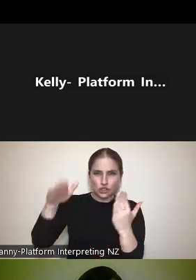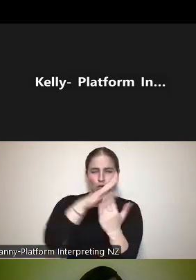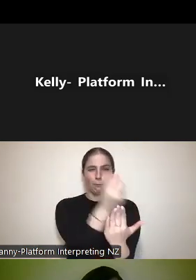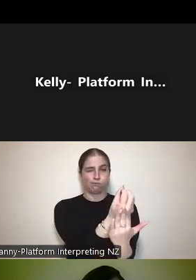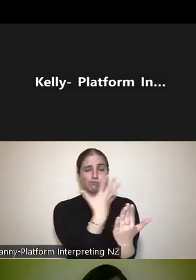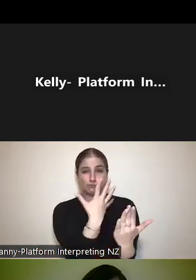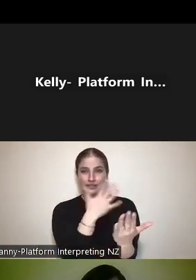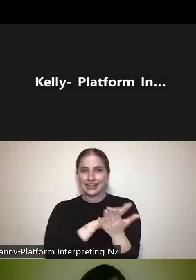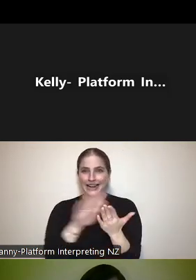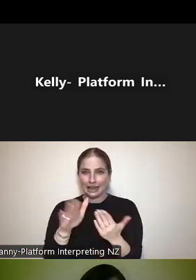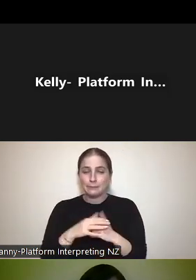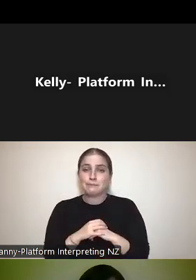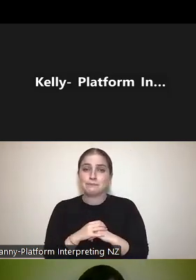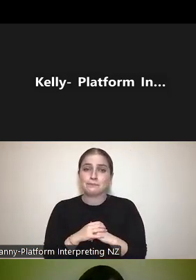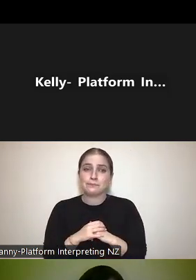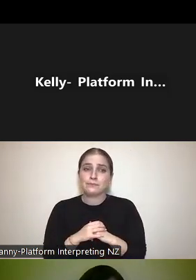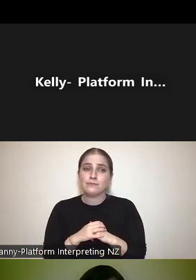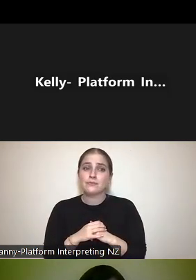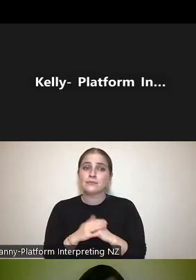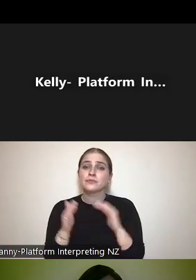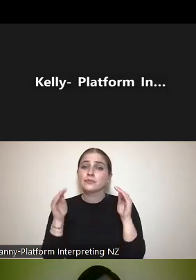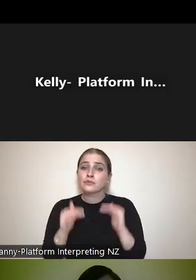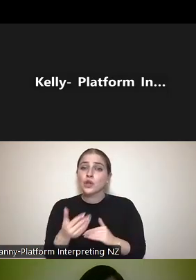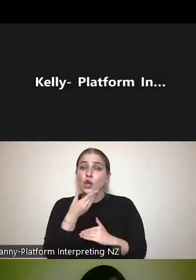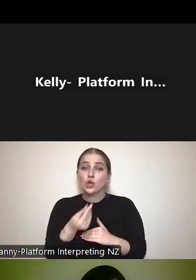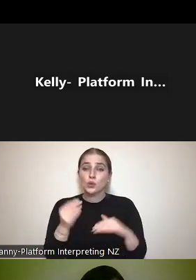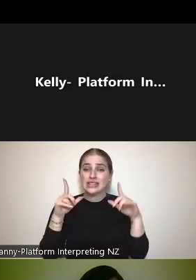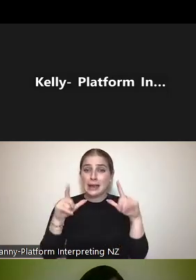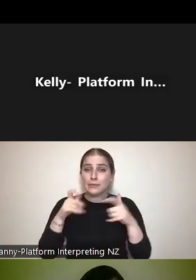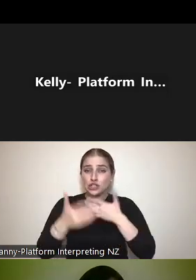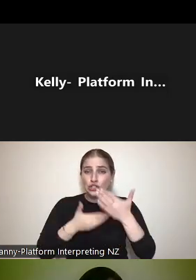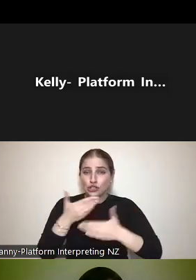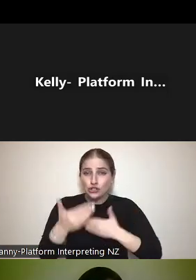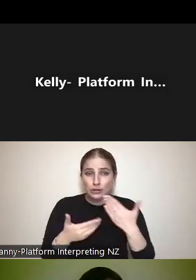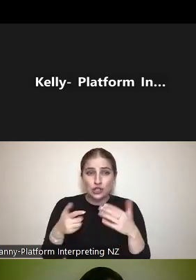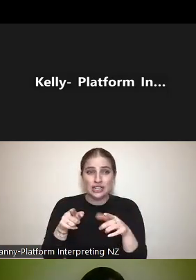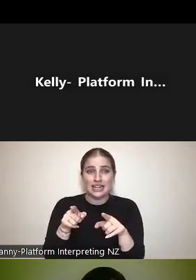Use image descriptions, or alternative text, and descriptive hyperlinks in your emails,